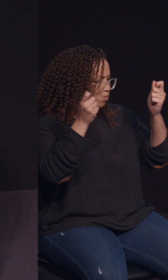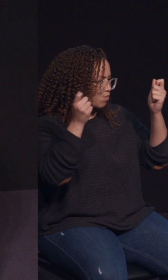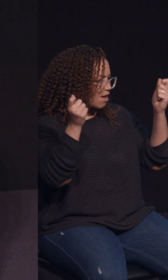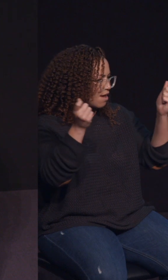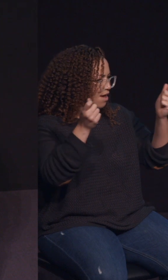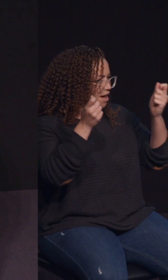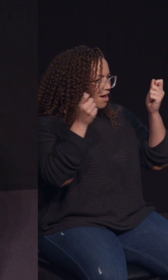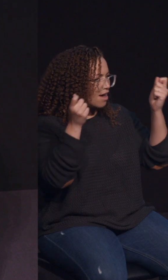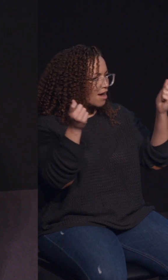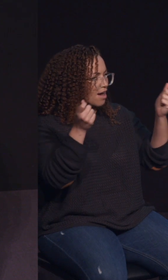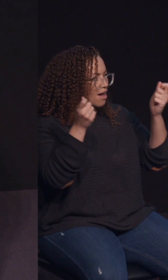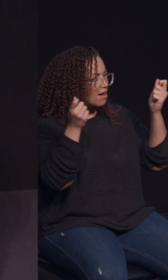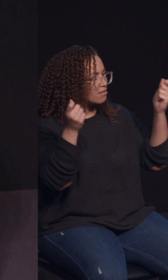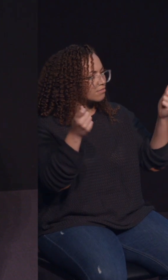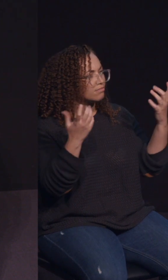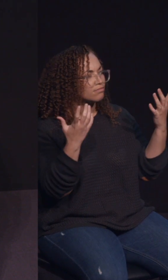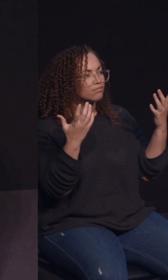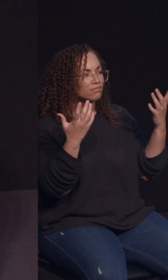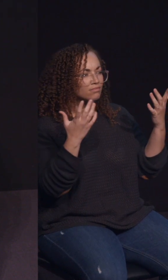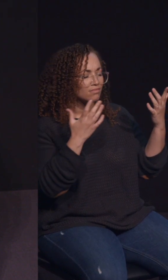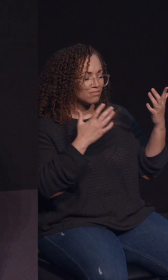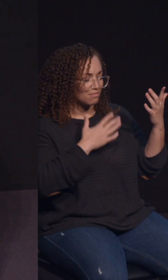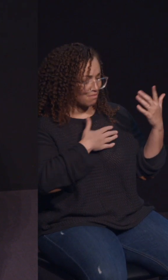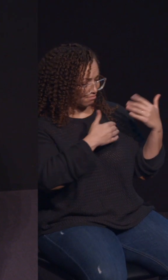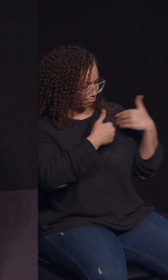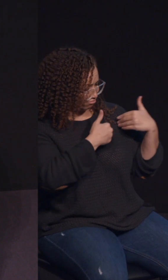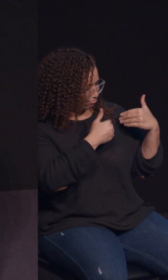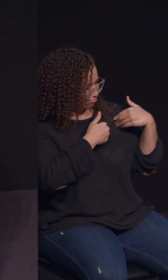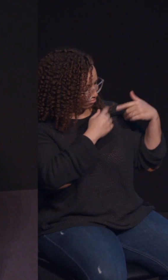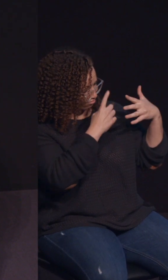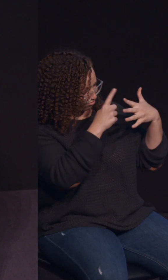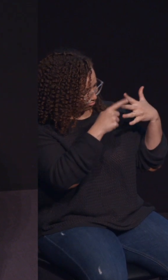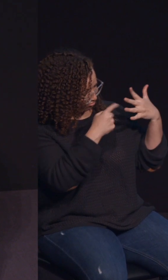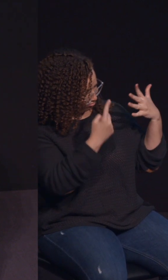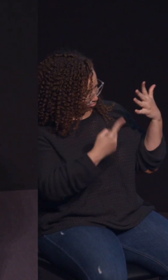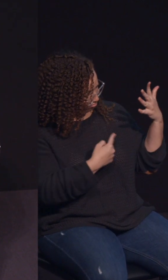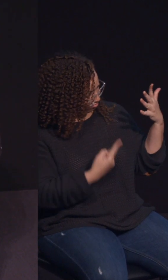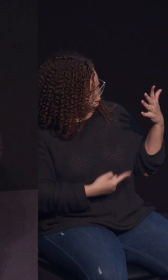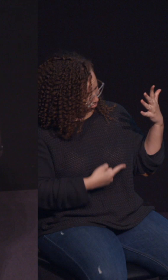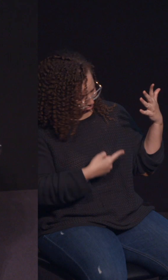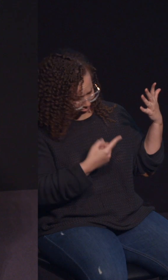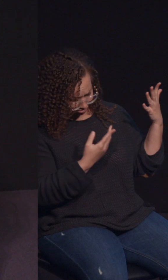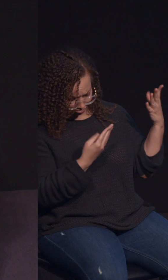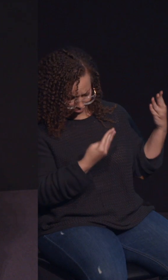Since I laid my burdens down